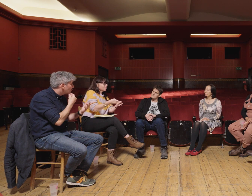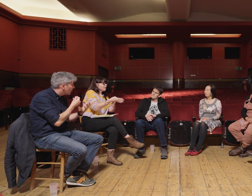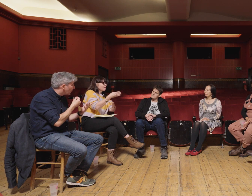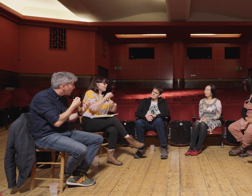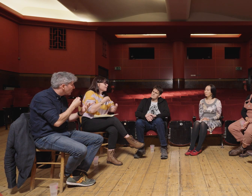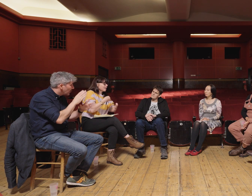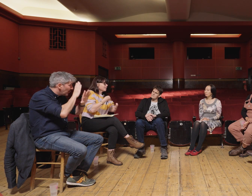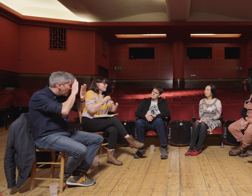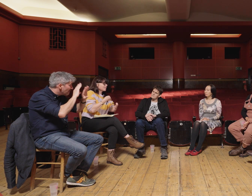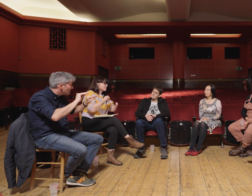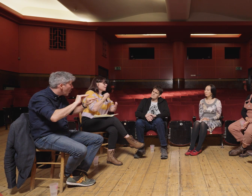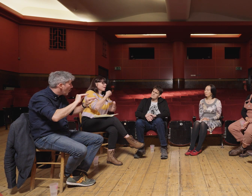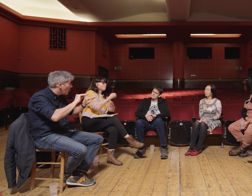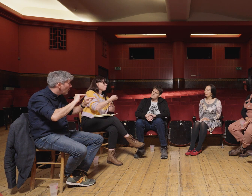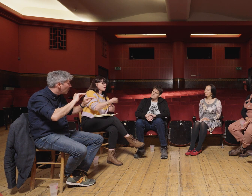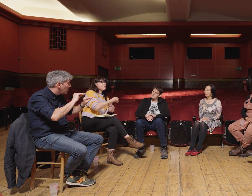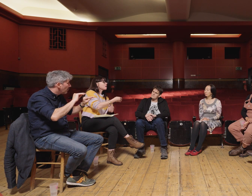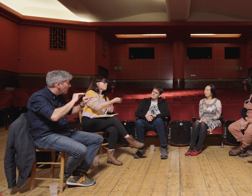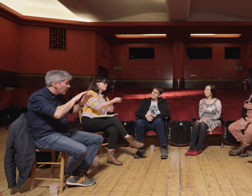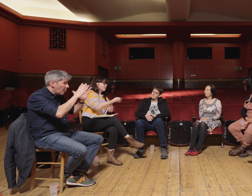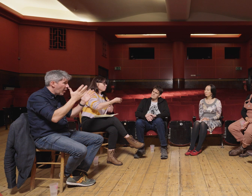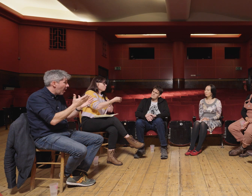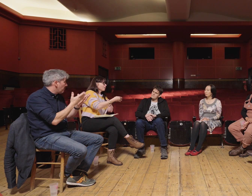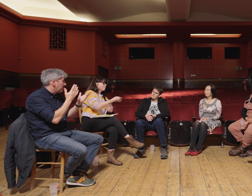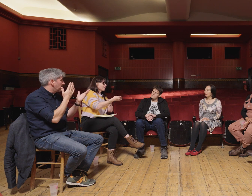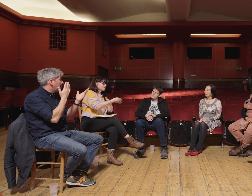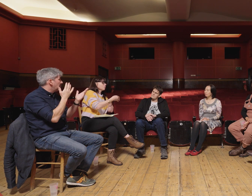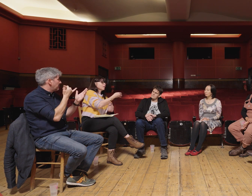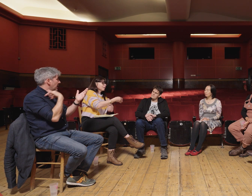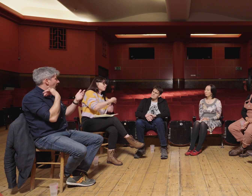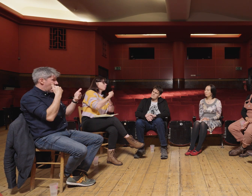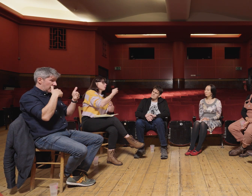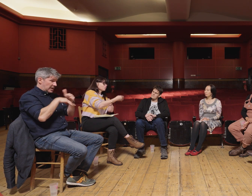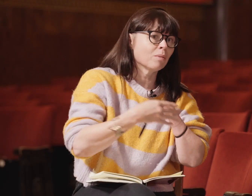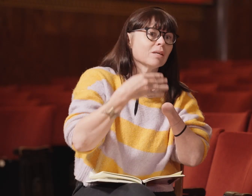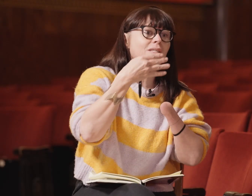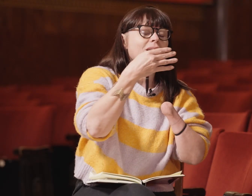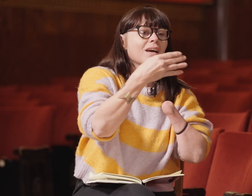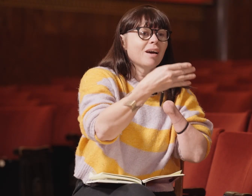that I may get in a taxi and it would be unthinkable that I would be coming to lead or be autonomous.